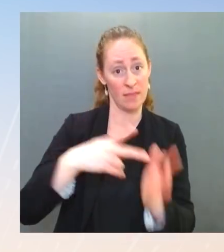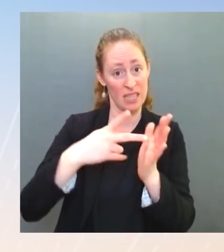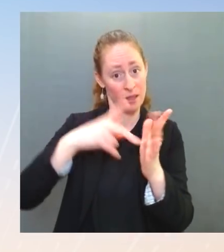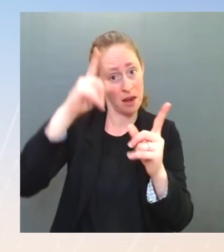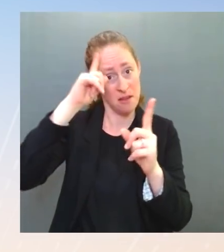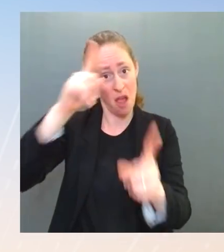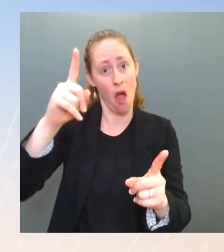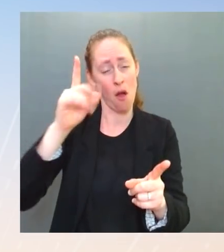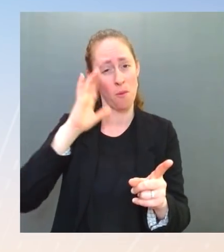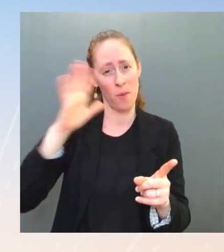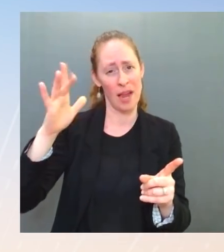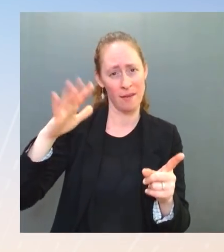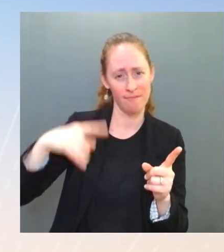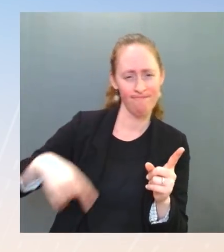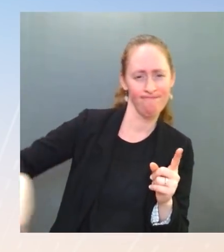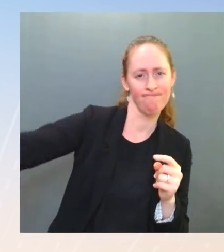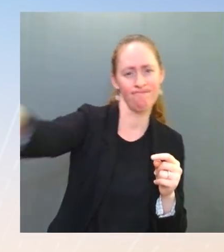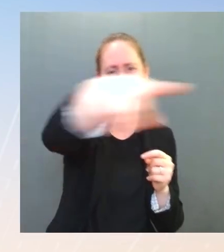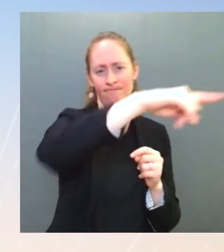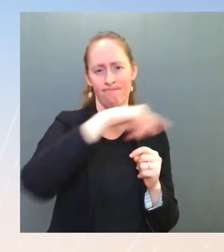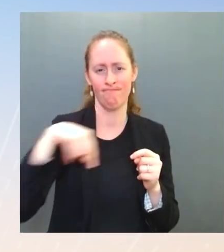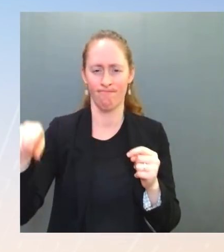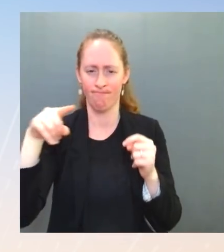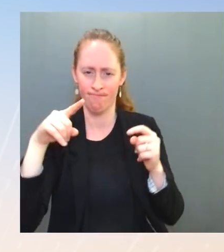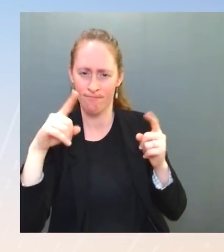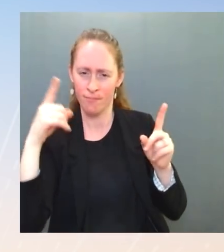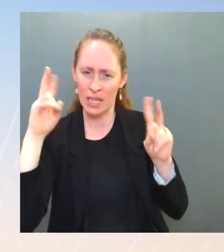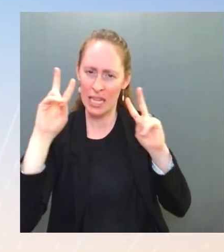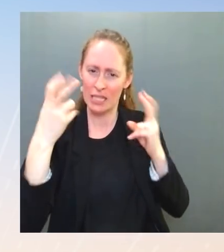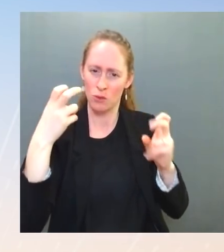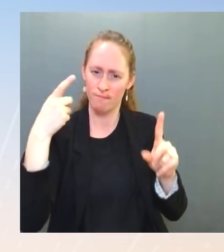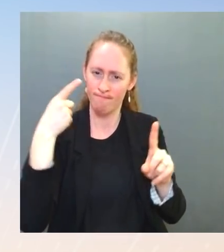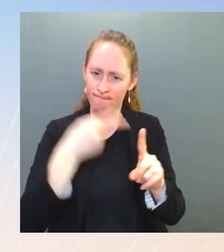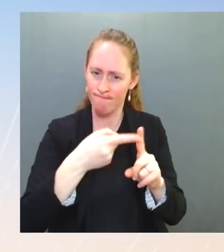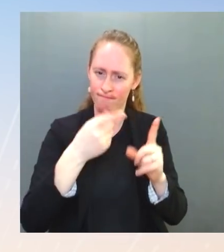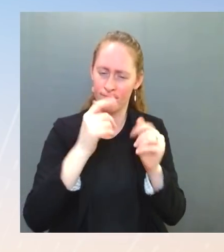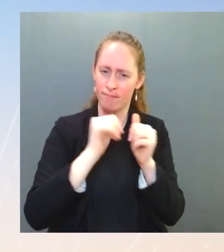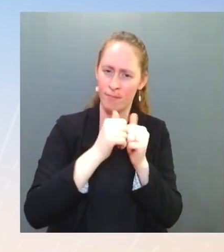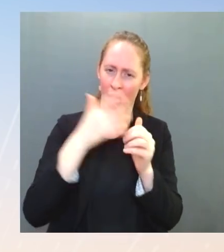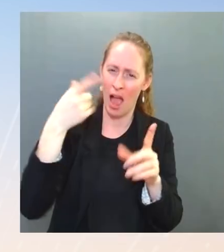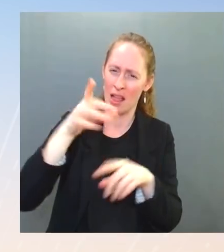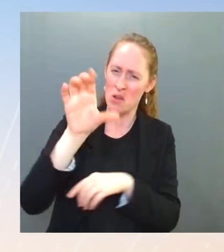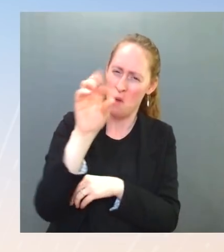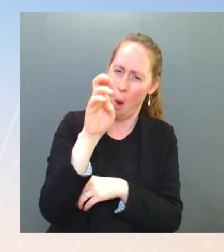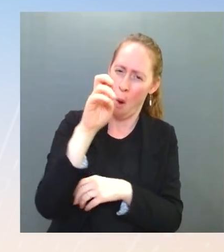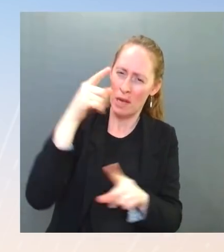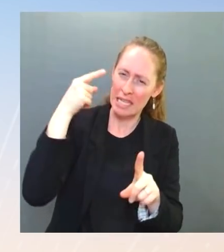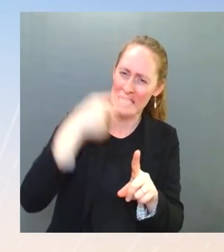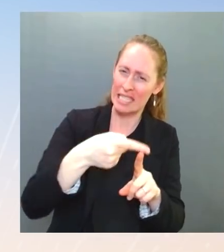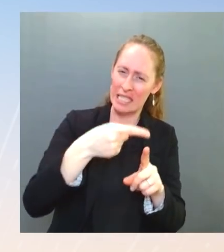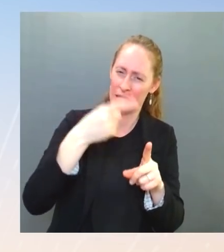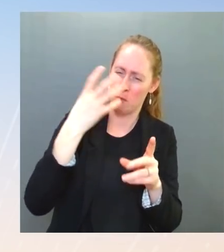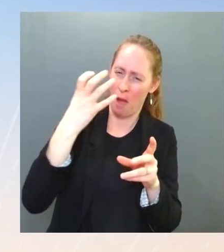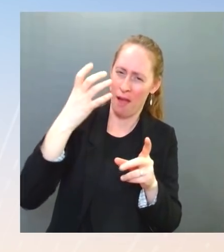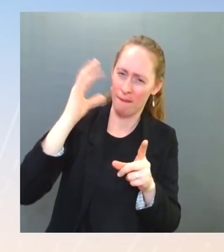but of the fact that you're going to see, because of the increase in the price of oil, you're going to see an increase